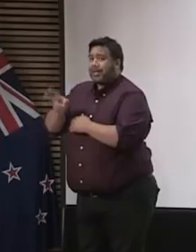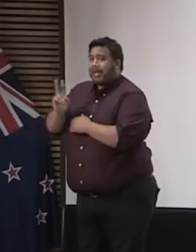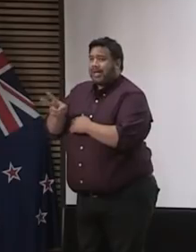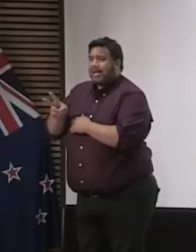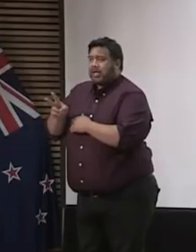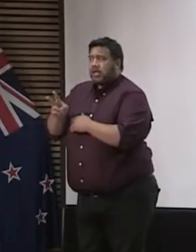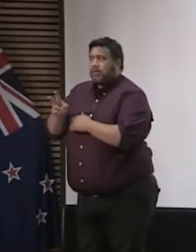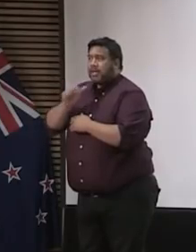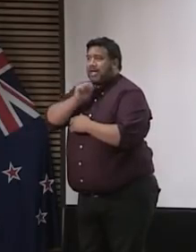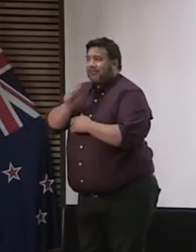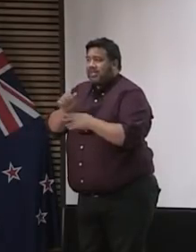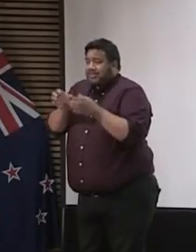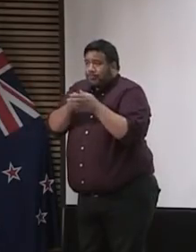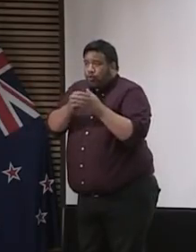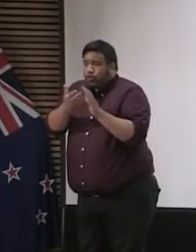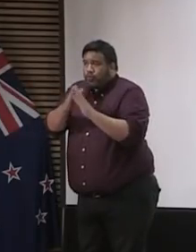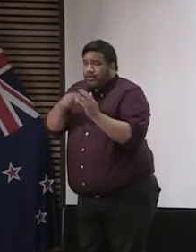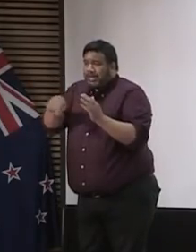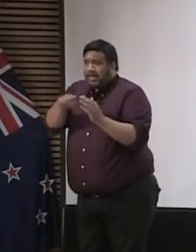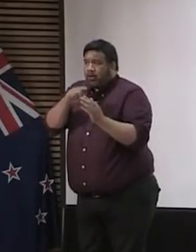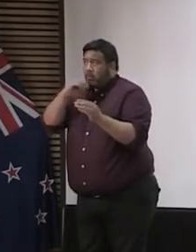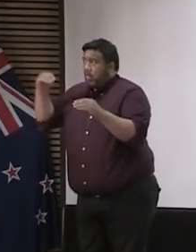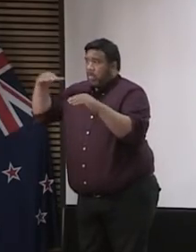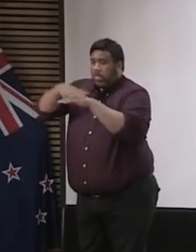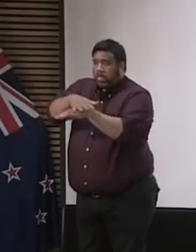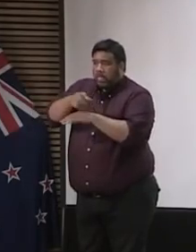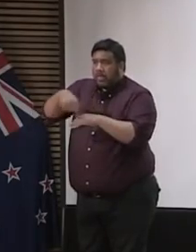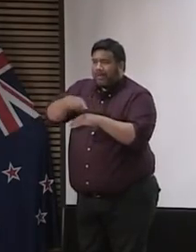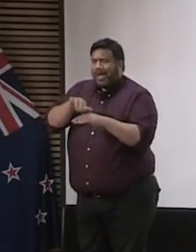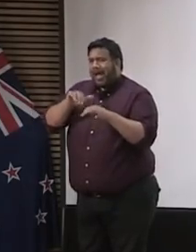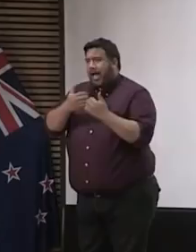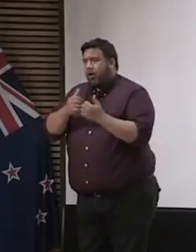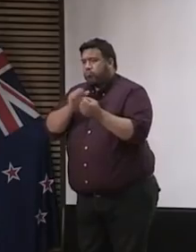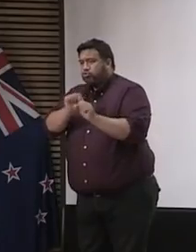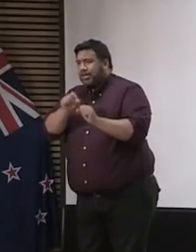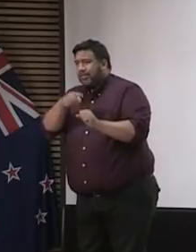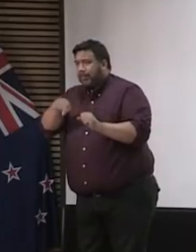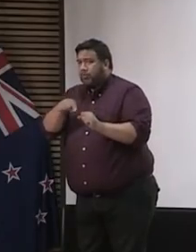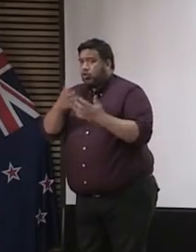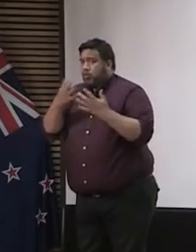DrBloomfield. Perhaps with referring back tothe comments I made abouttesting in